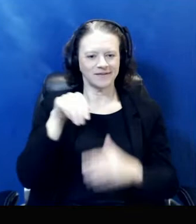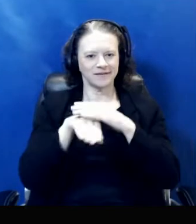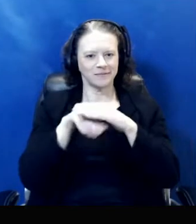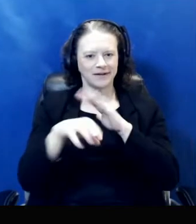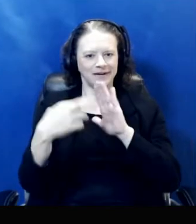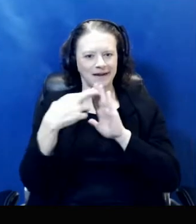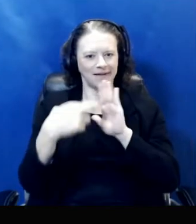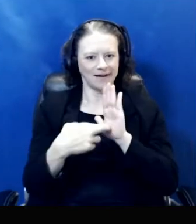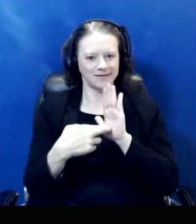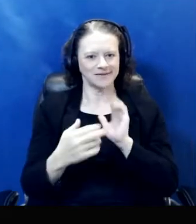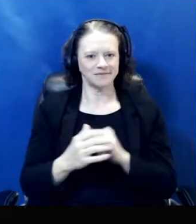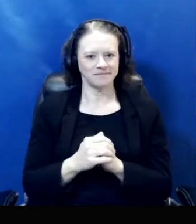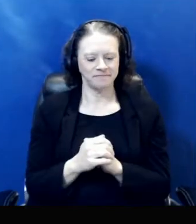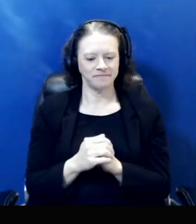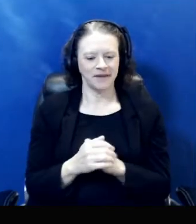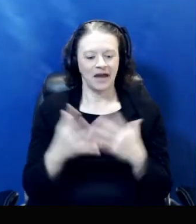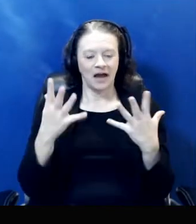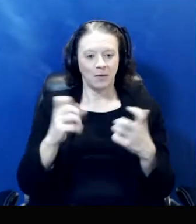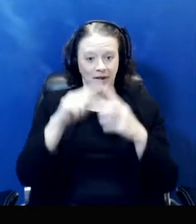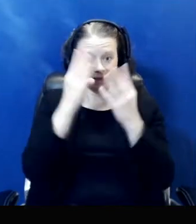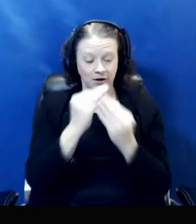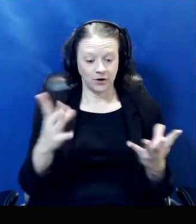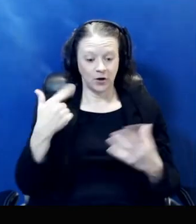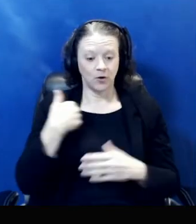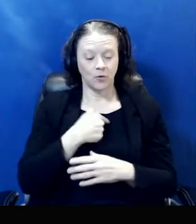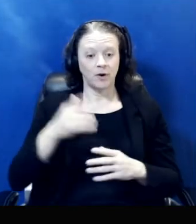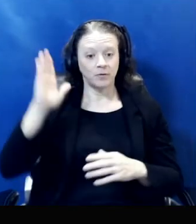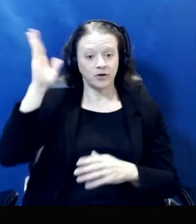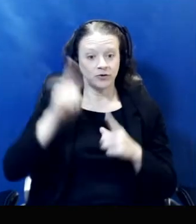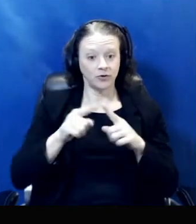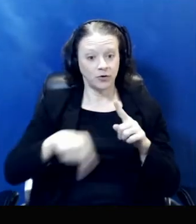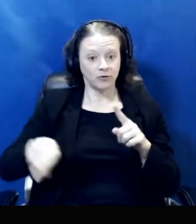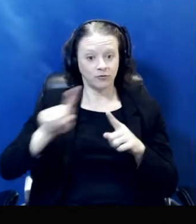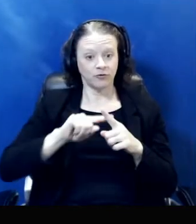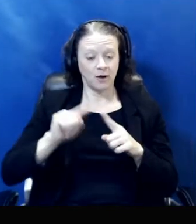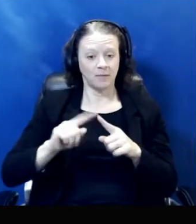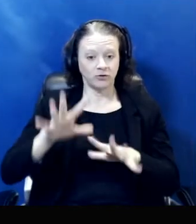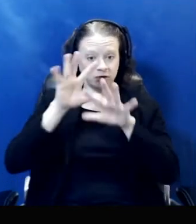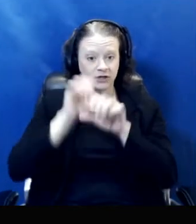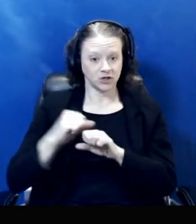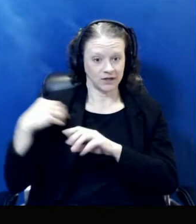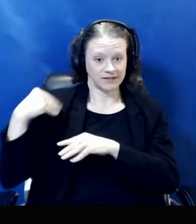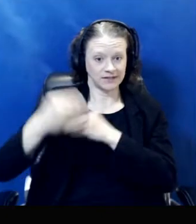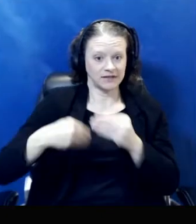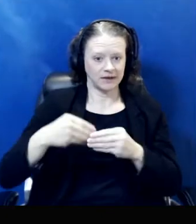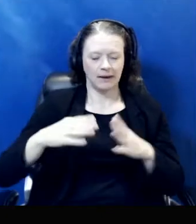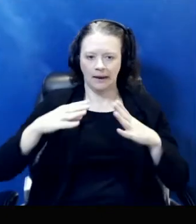we are presenting to you from the traditional ancestral and unceded territory of the first peoples of our land,